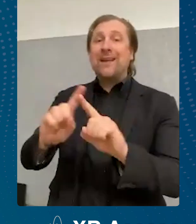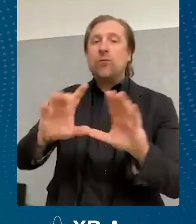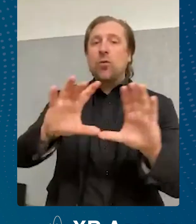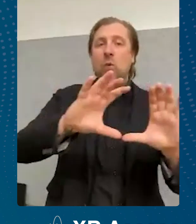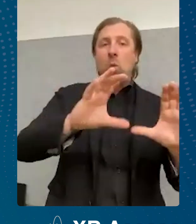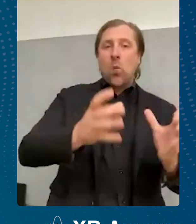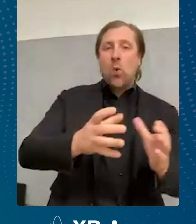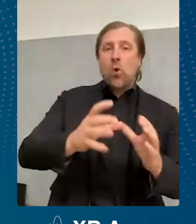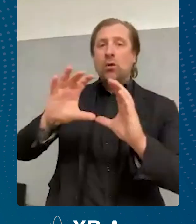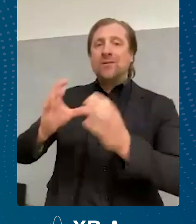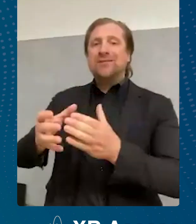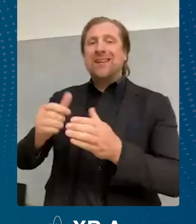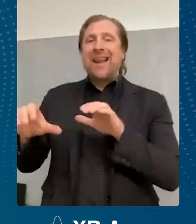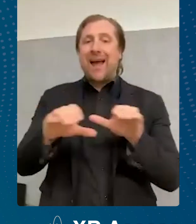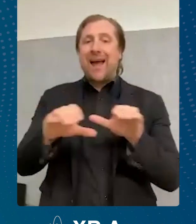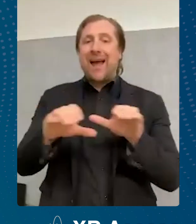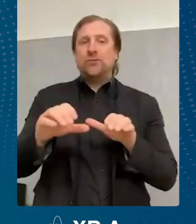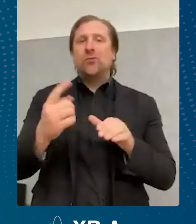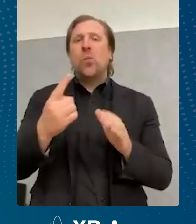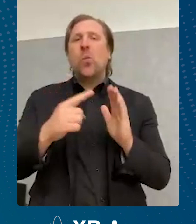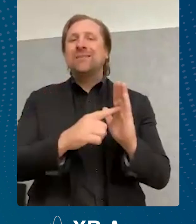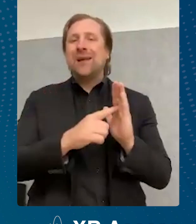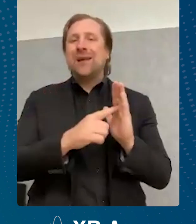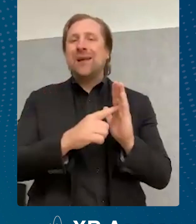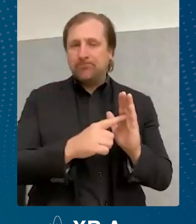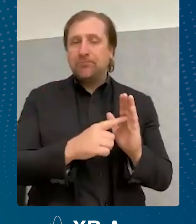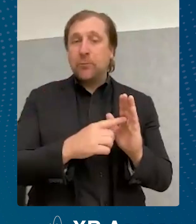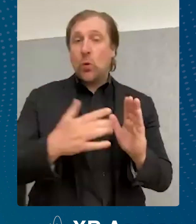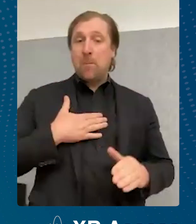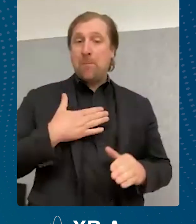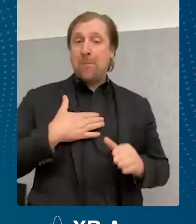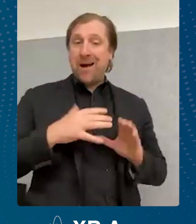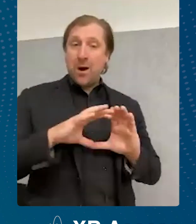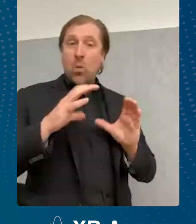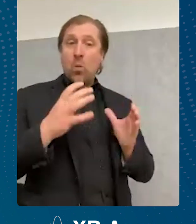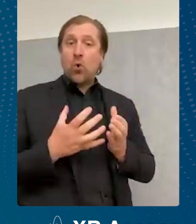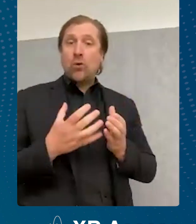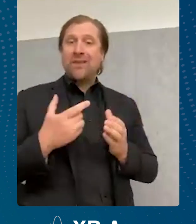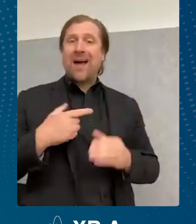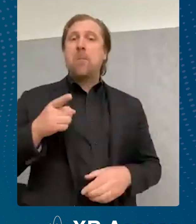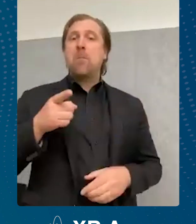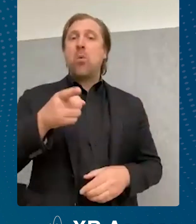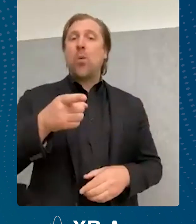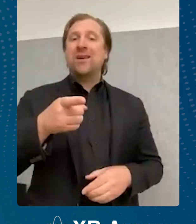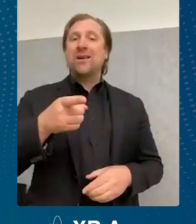So let me give you an example. So let's say in my world, I'm pointing towards a specific world.